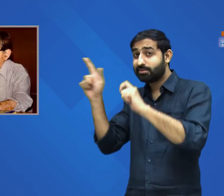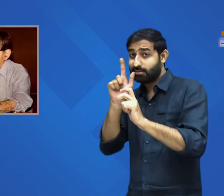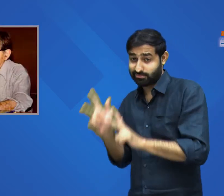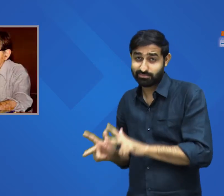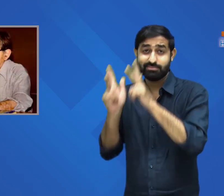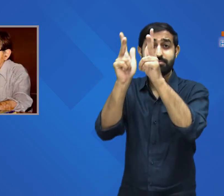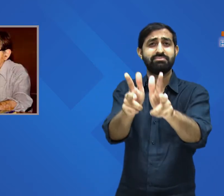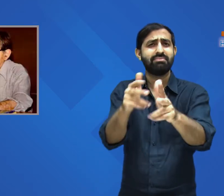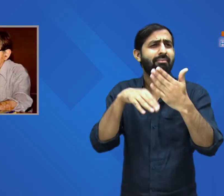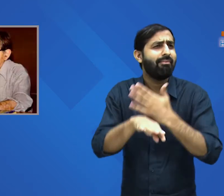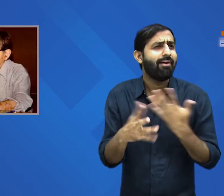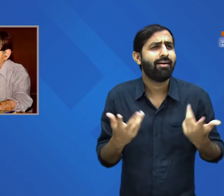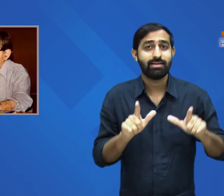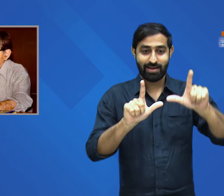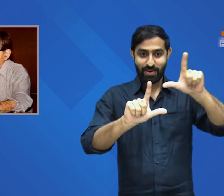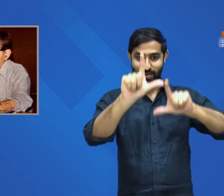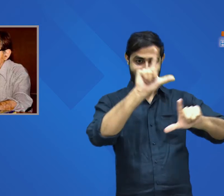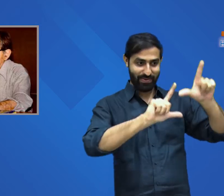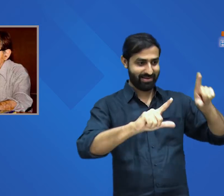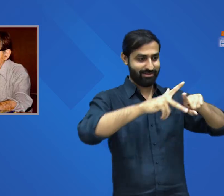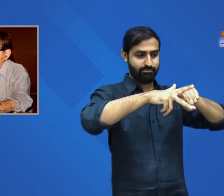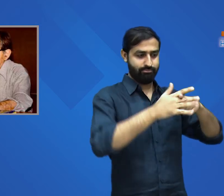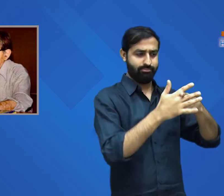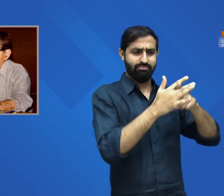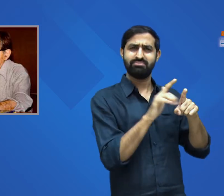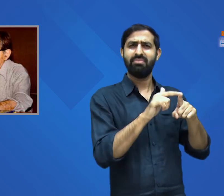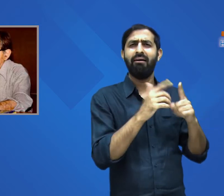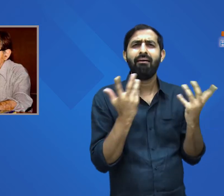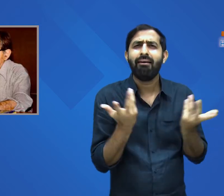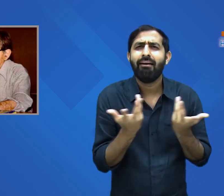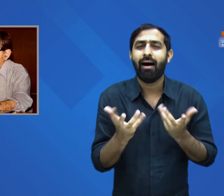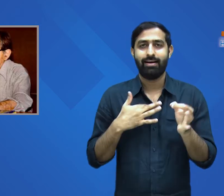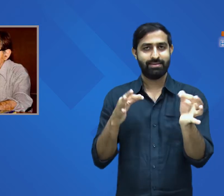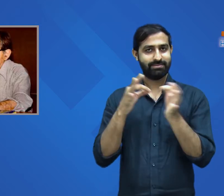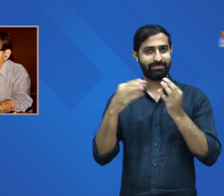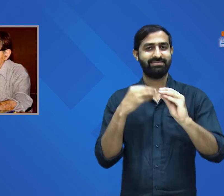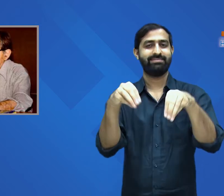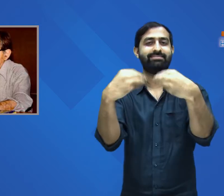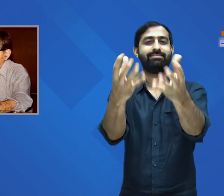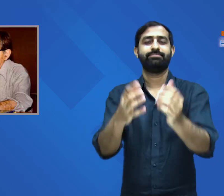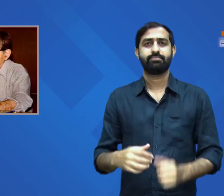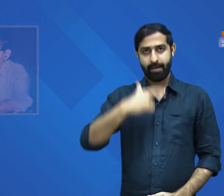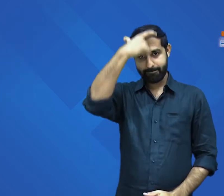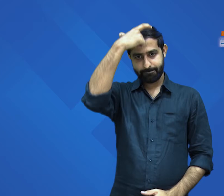Further, Nirmal Verma asserts that language is a tool. Let me tell you about this.